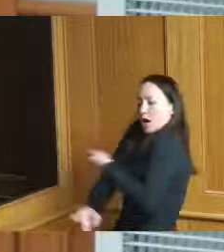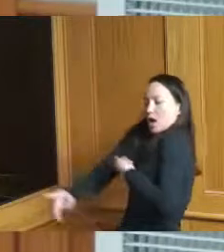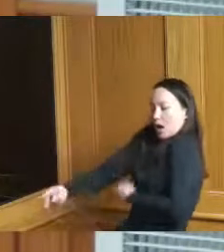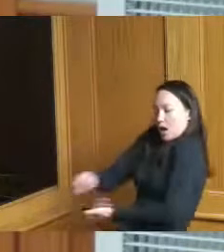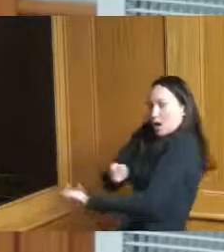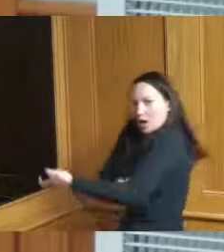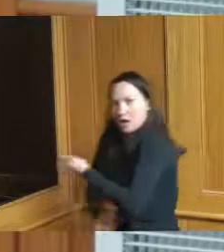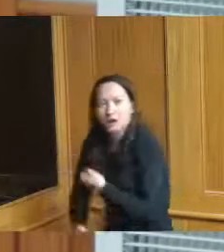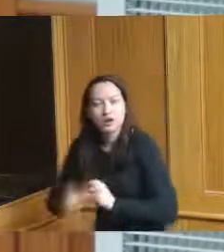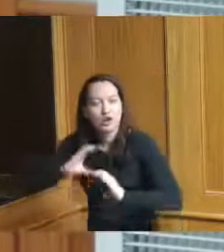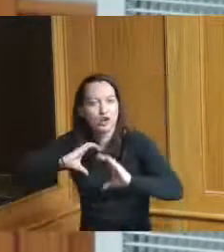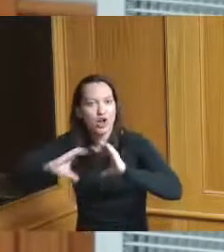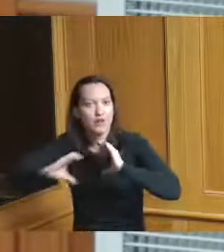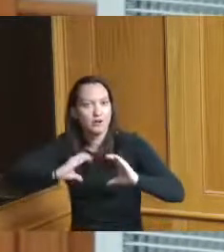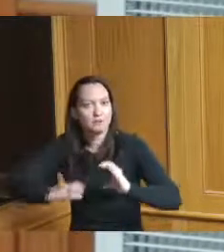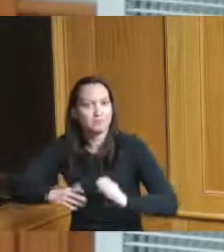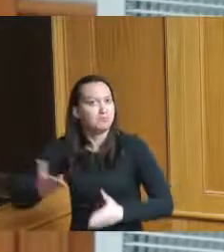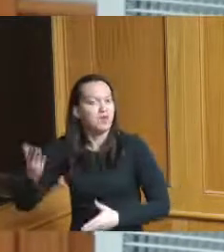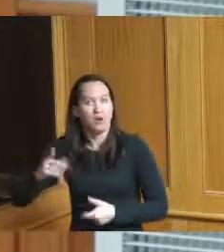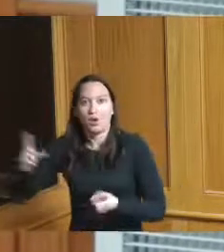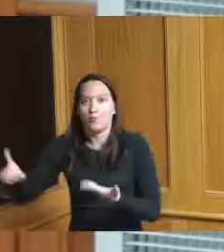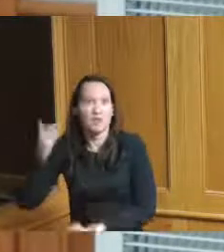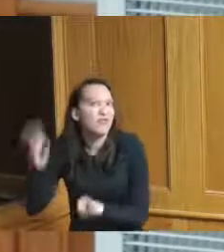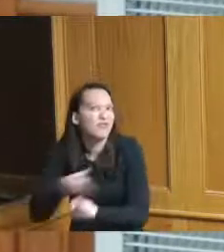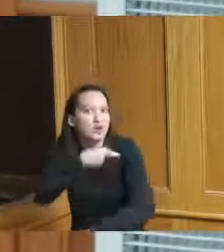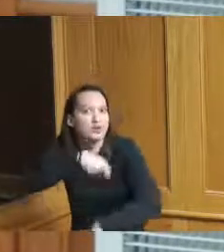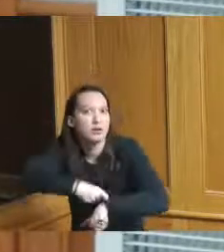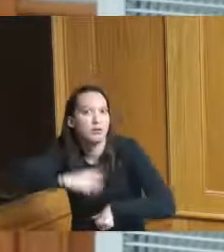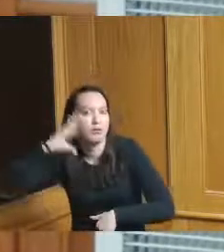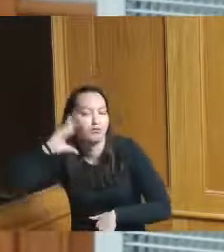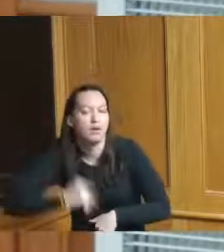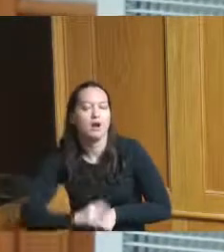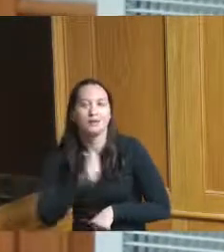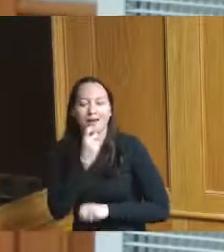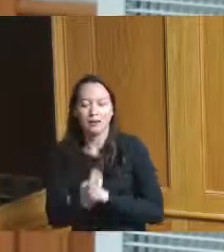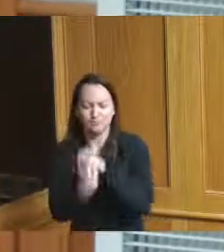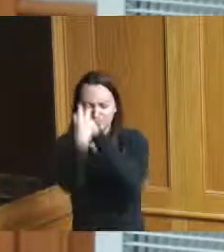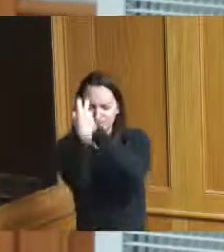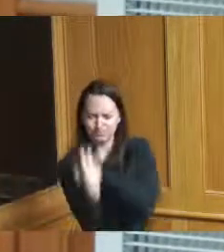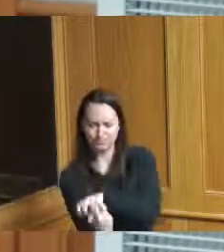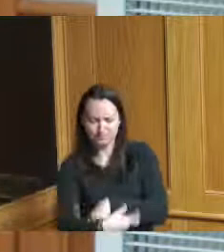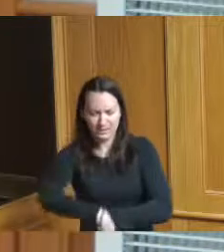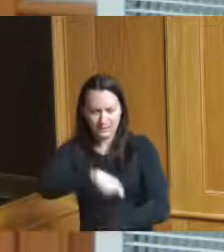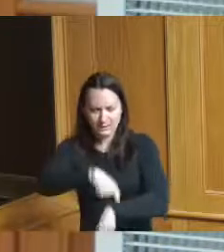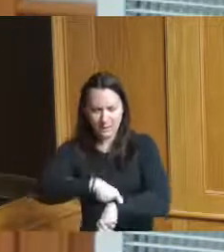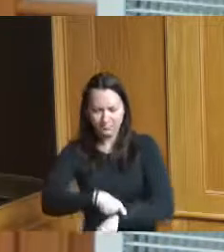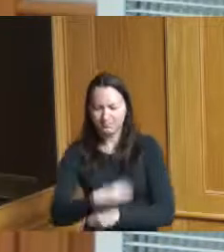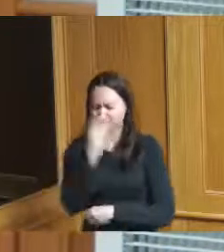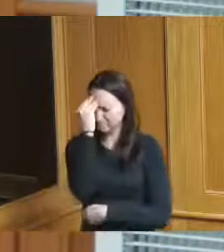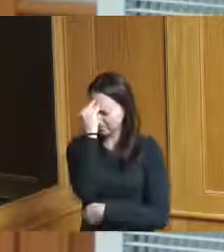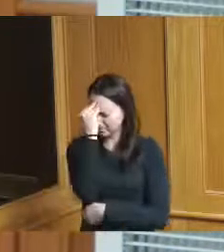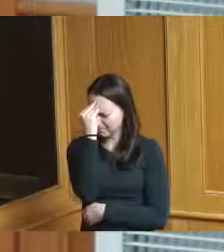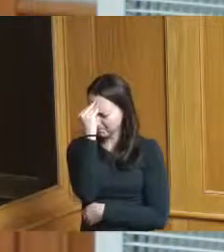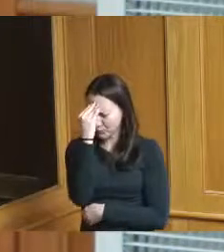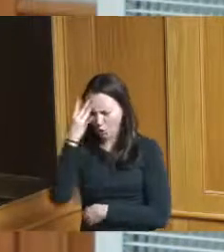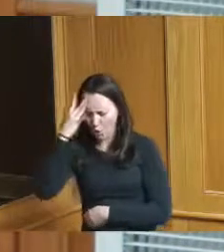was something they had not done before they have not spent the time to think about their why for